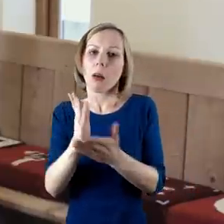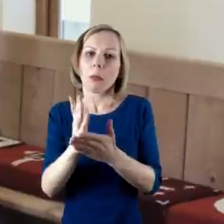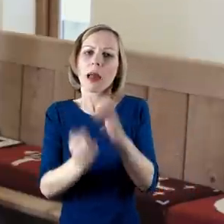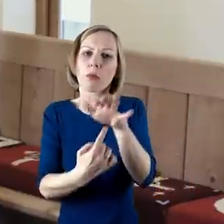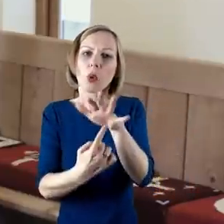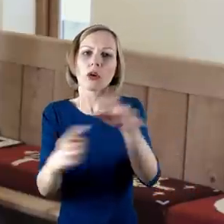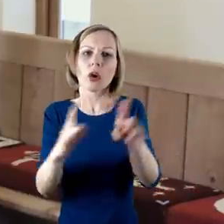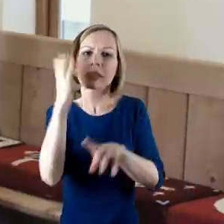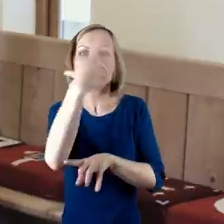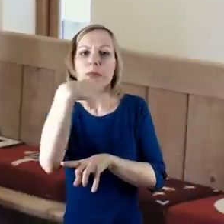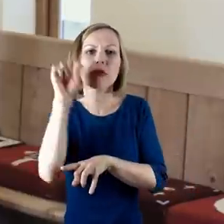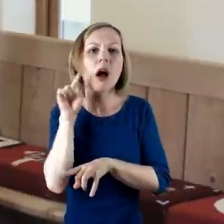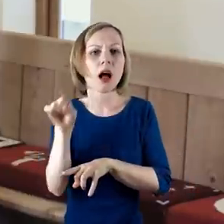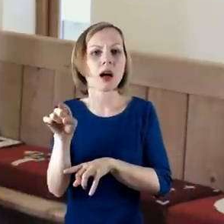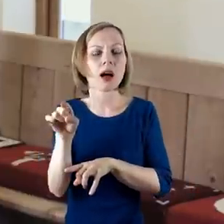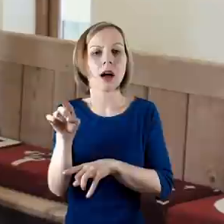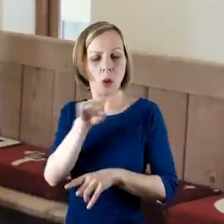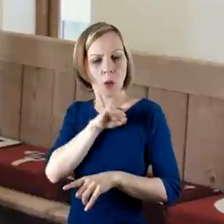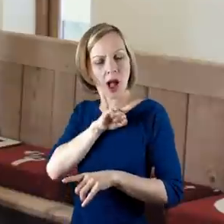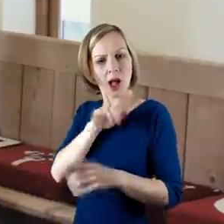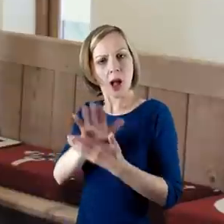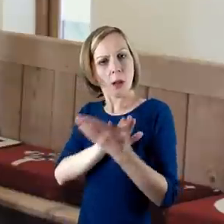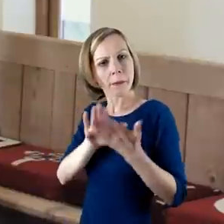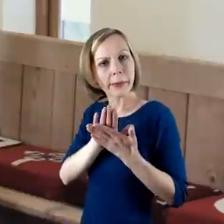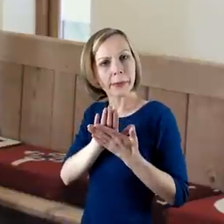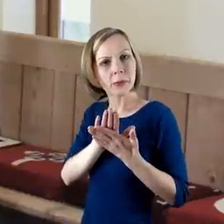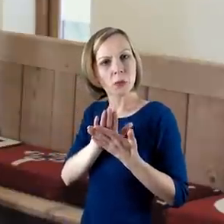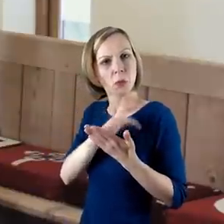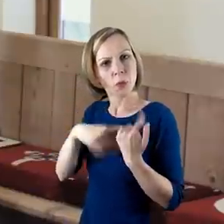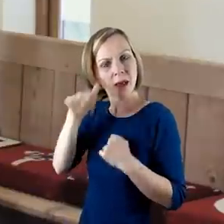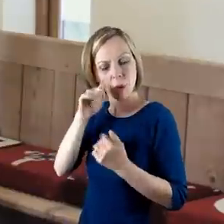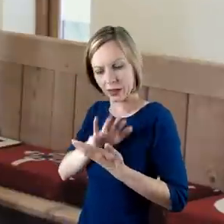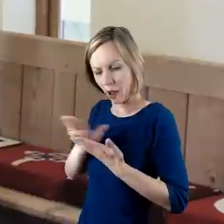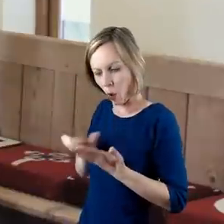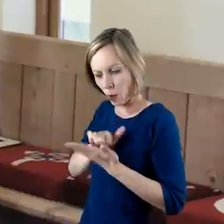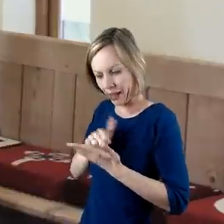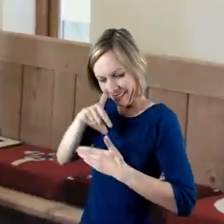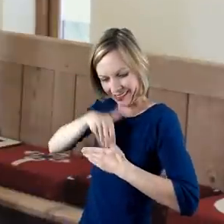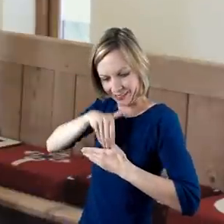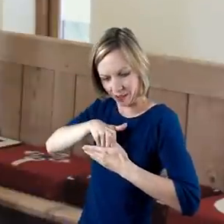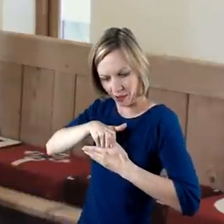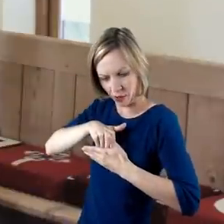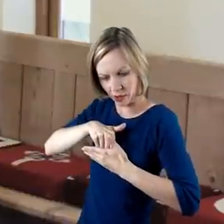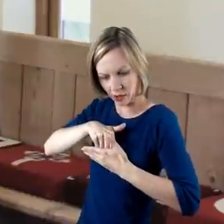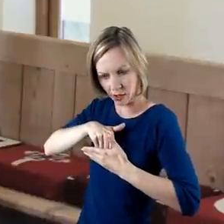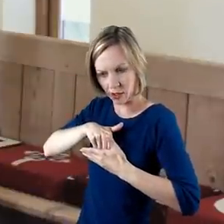to recognise that the divine in oneself is the same as that in everyone else.